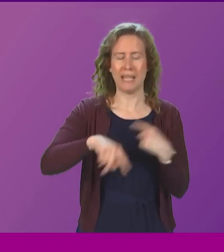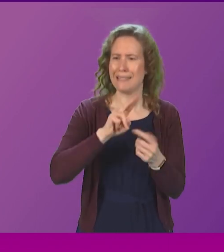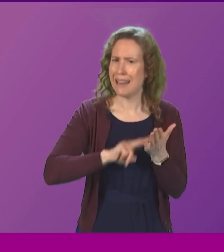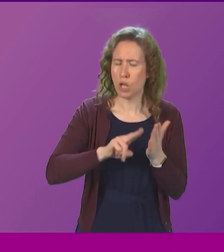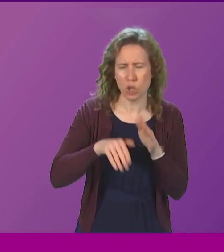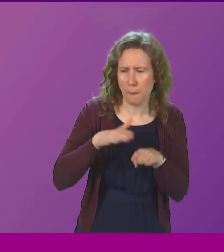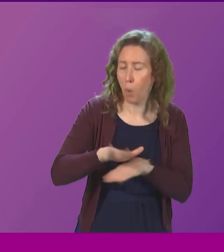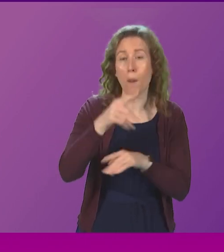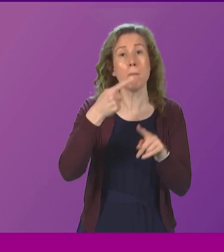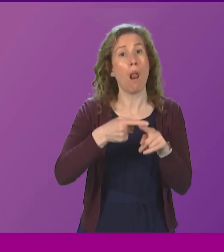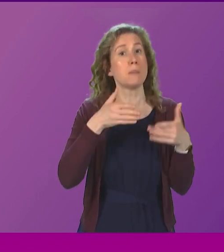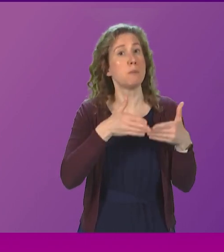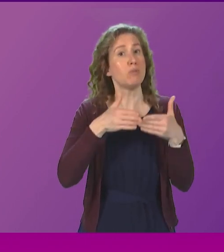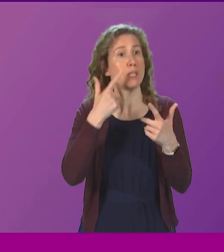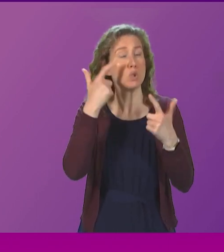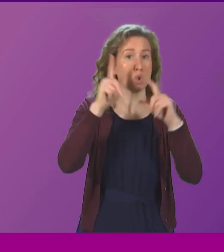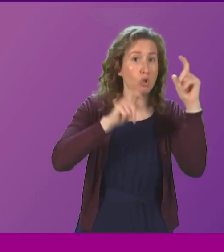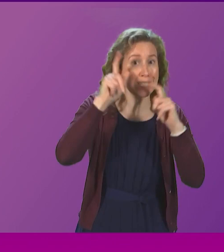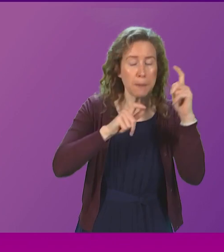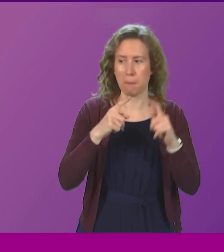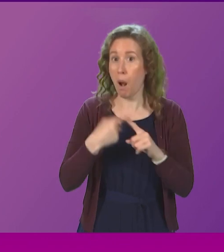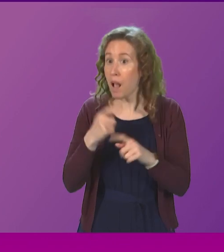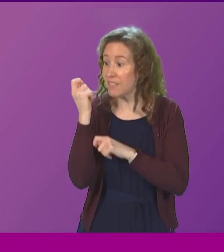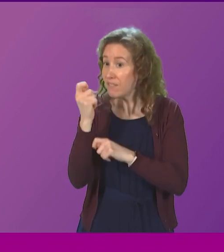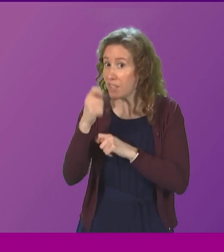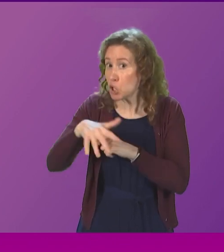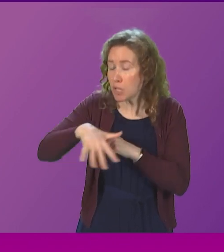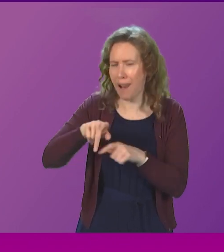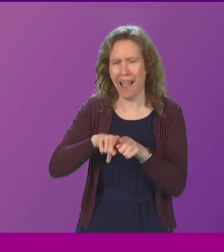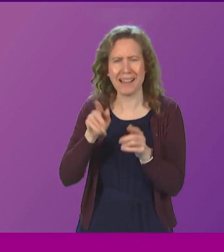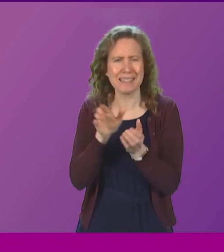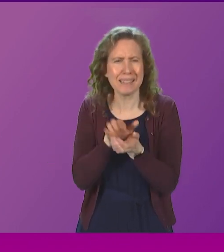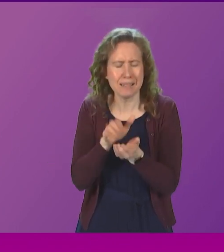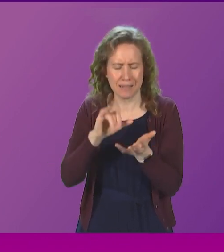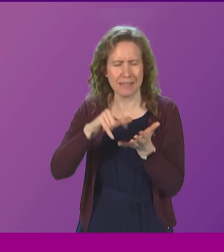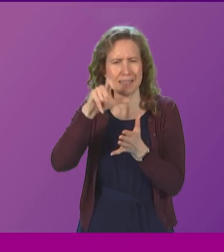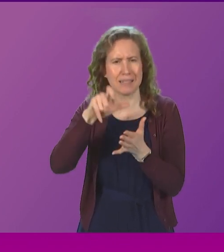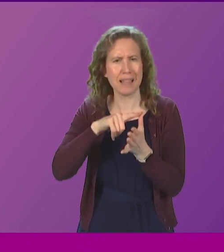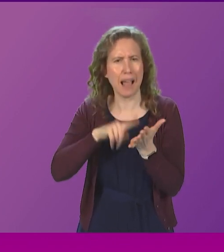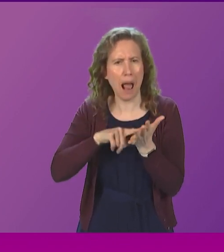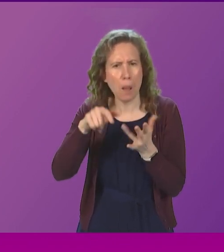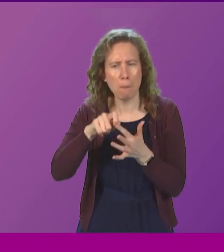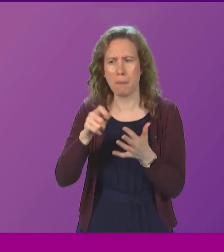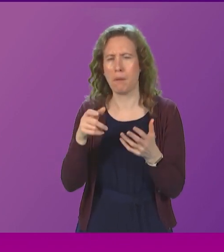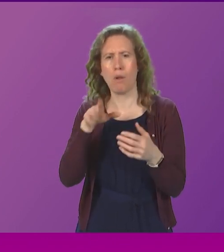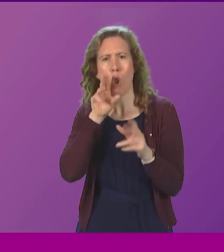marine tourism, and it has boosted the local fishing industry. Species such as scallop and lobster in adjacent waters are now bigger and more plentiful.